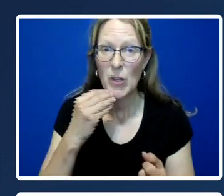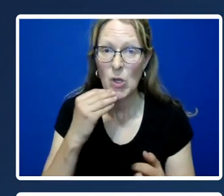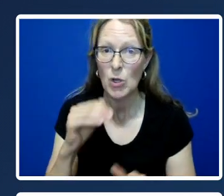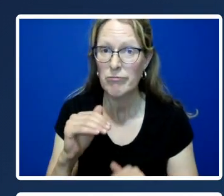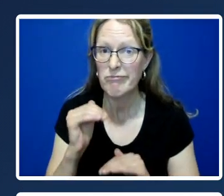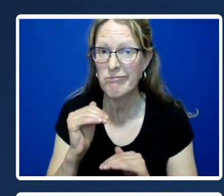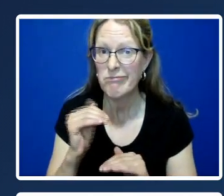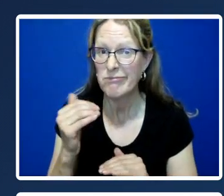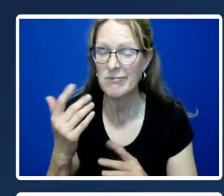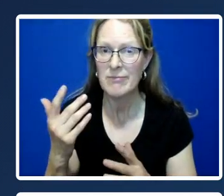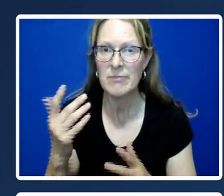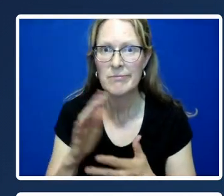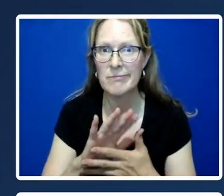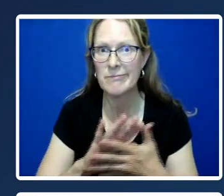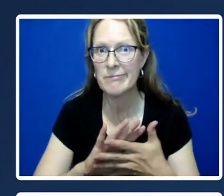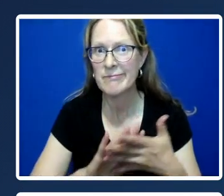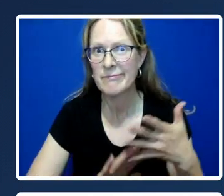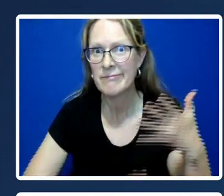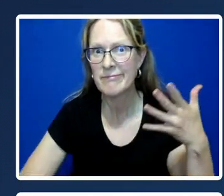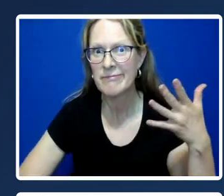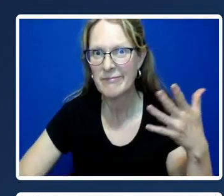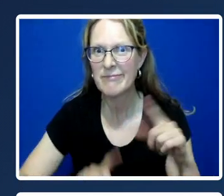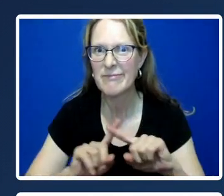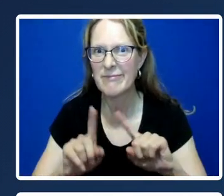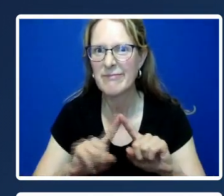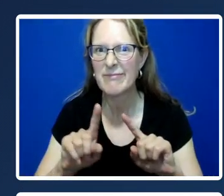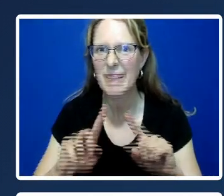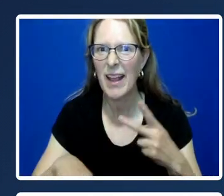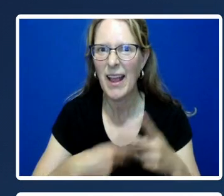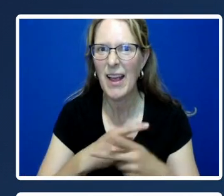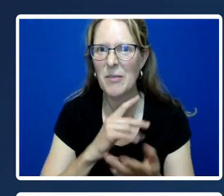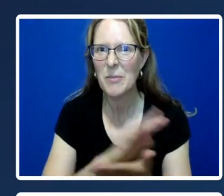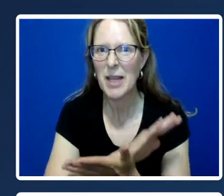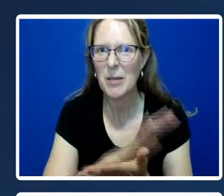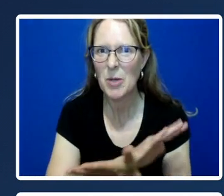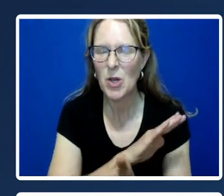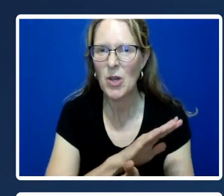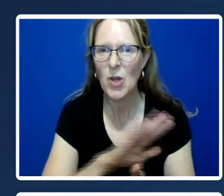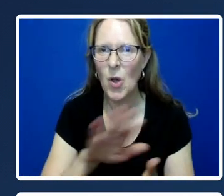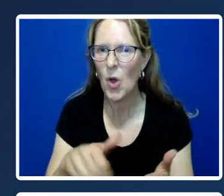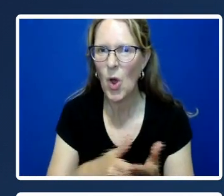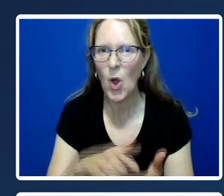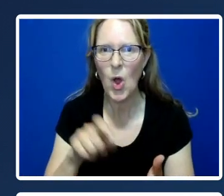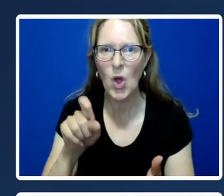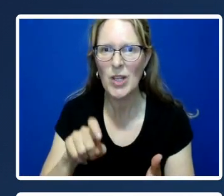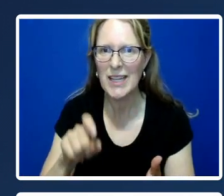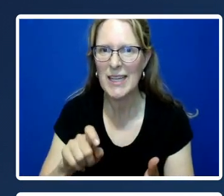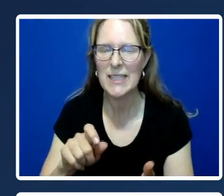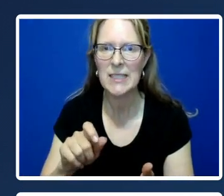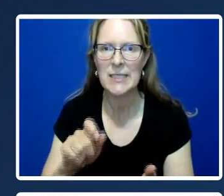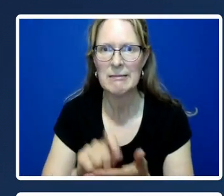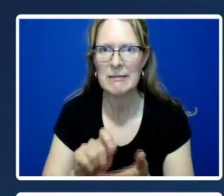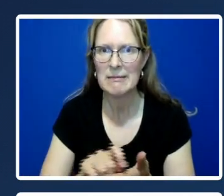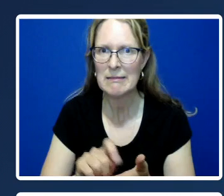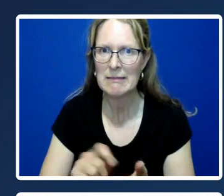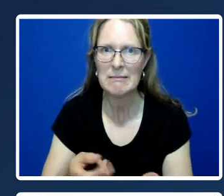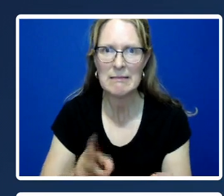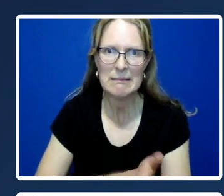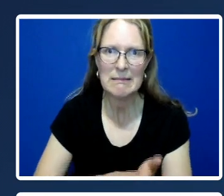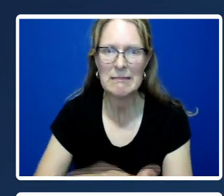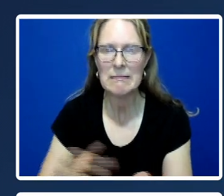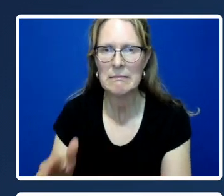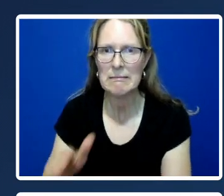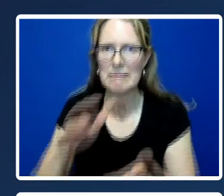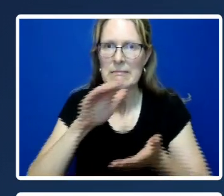all paperwork, and all that needed to be returned in order for the students to stay in the program.